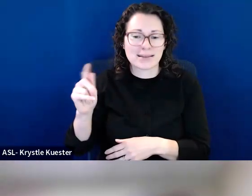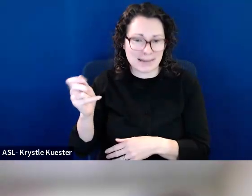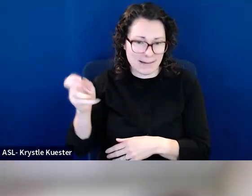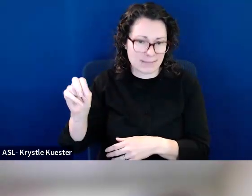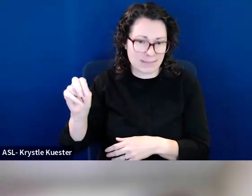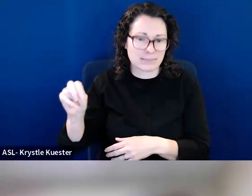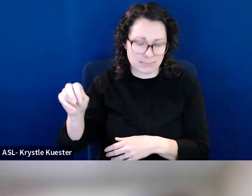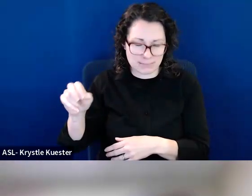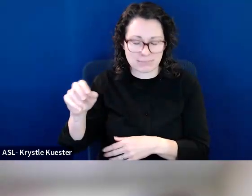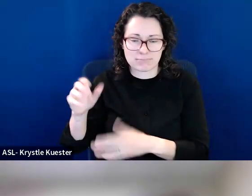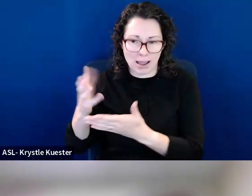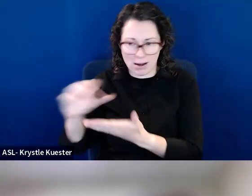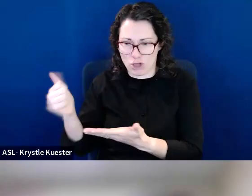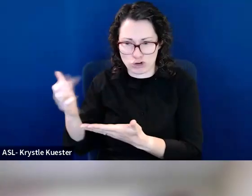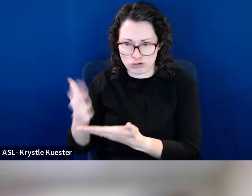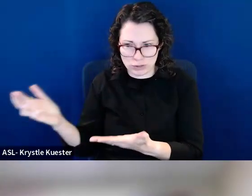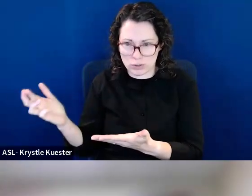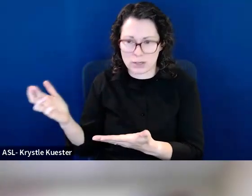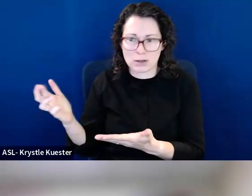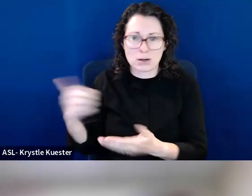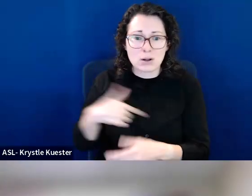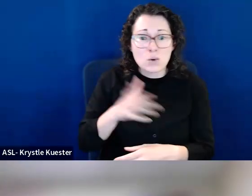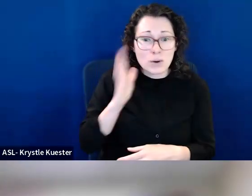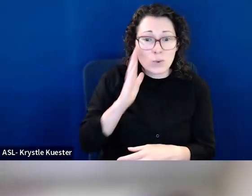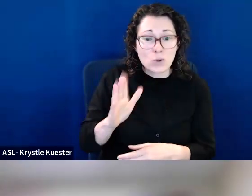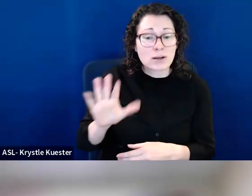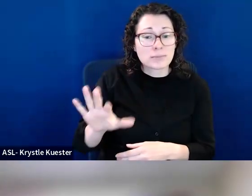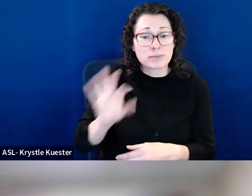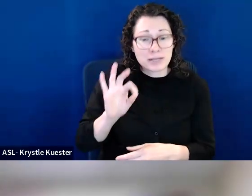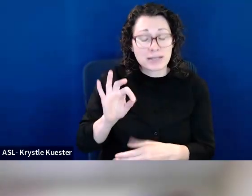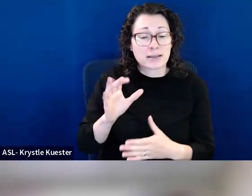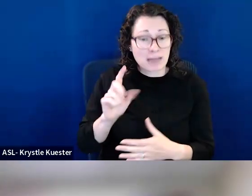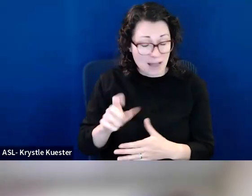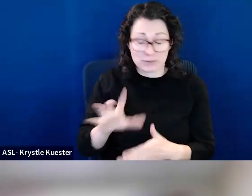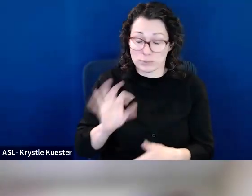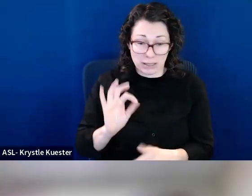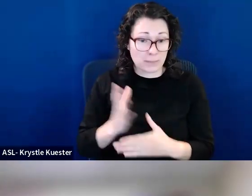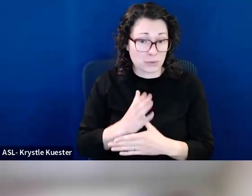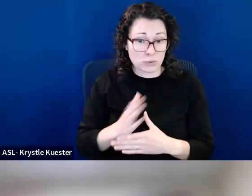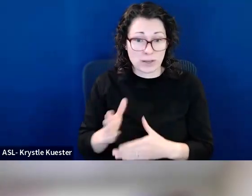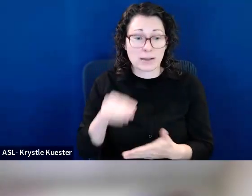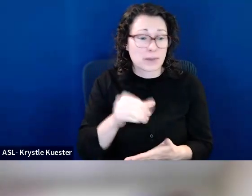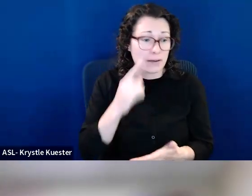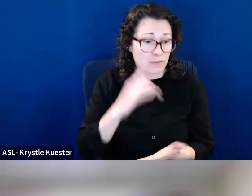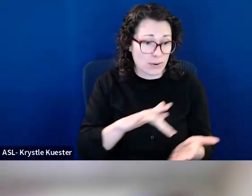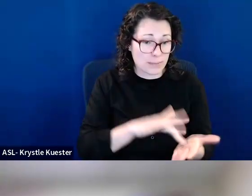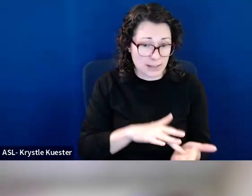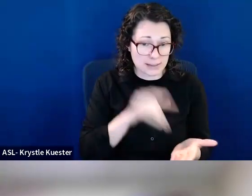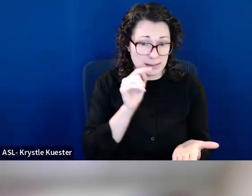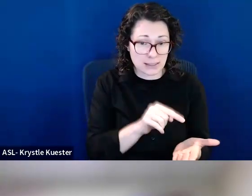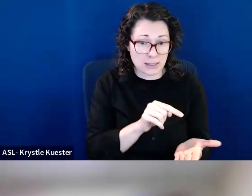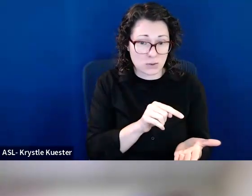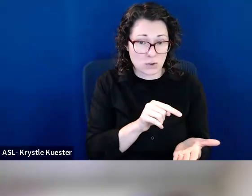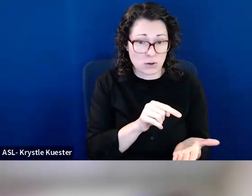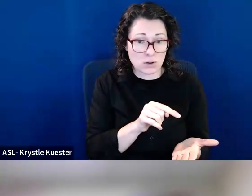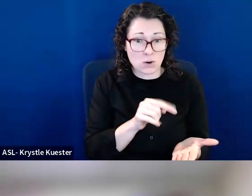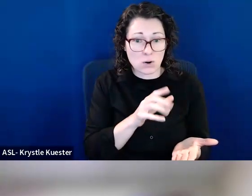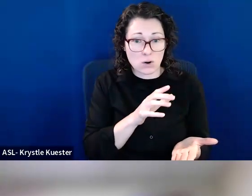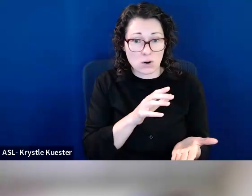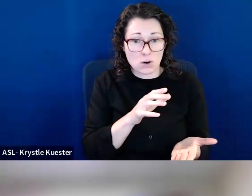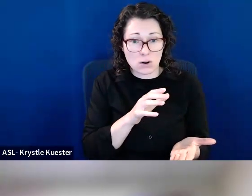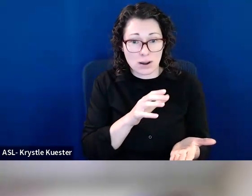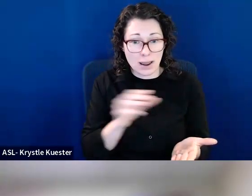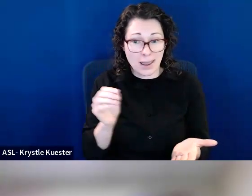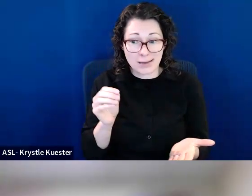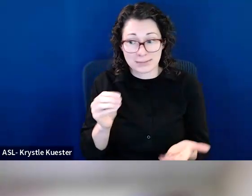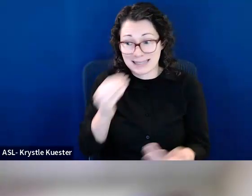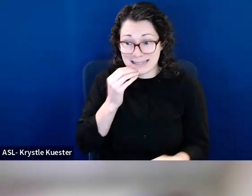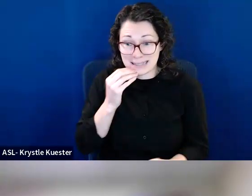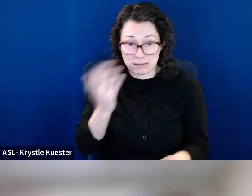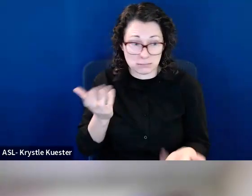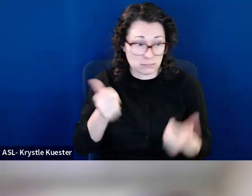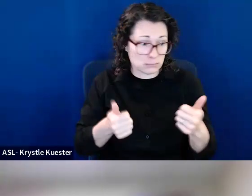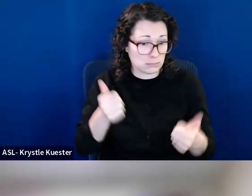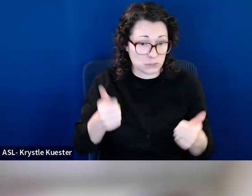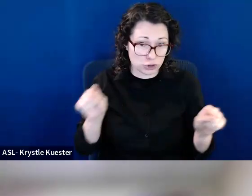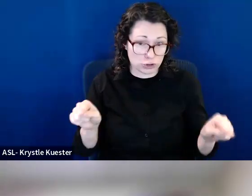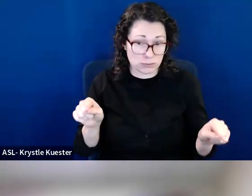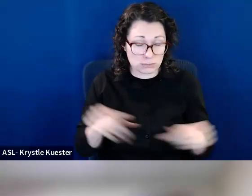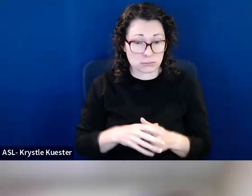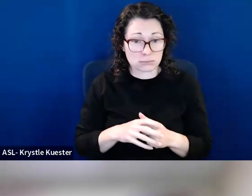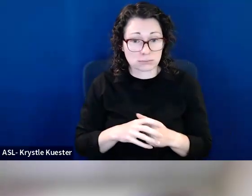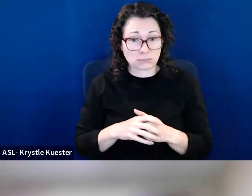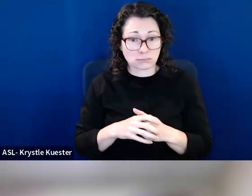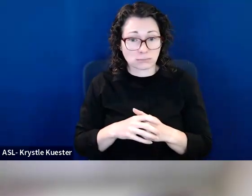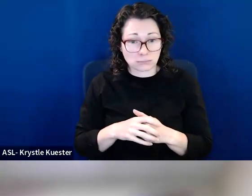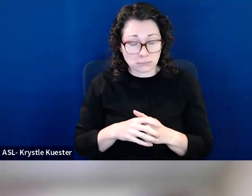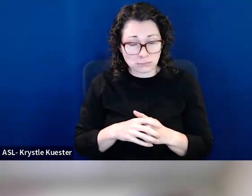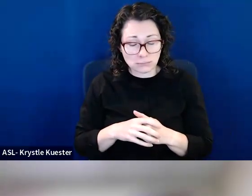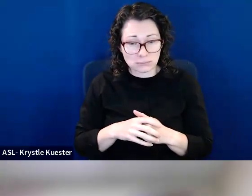uh other resources, we'd be choosing between paying for medications and and eating.